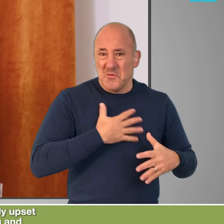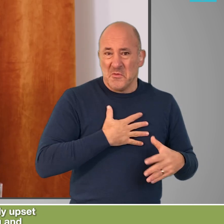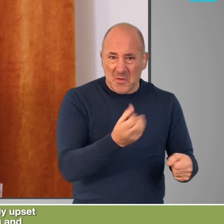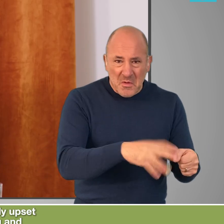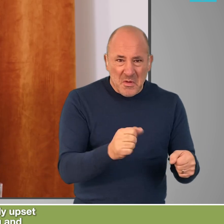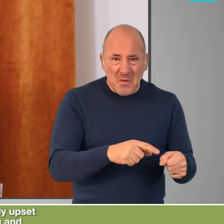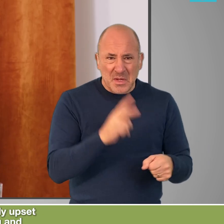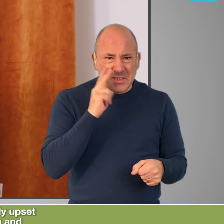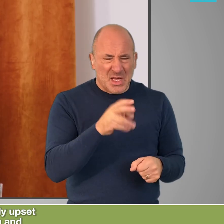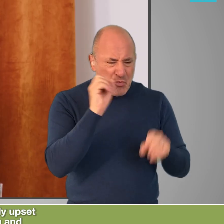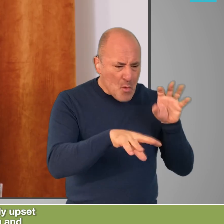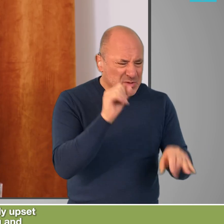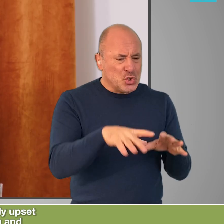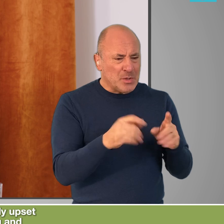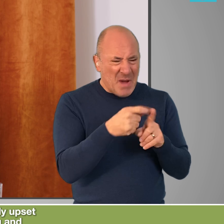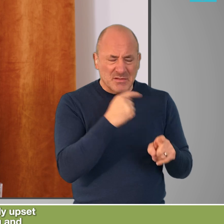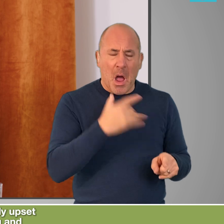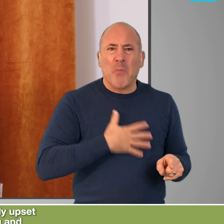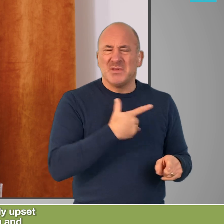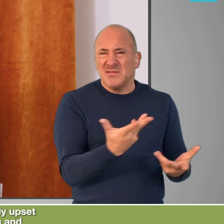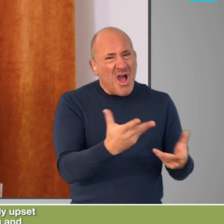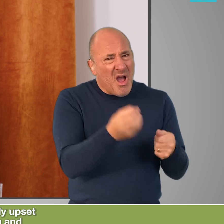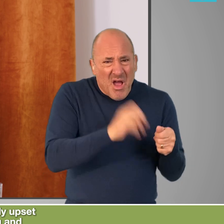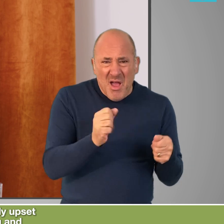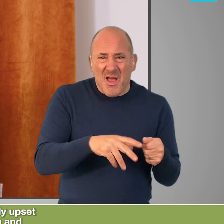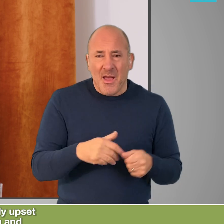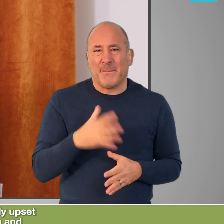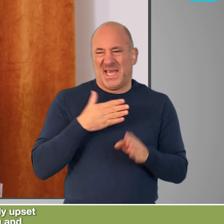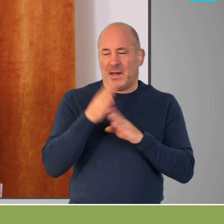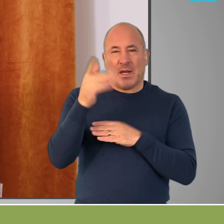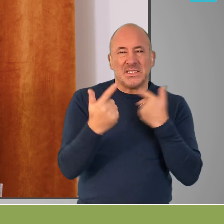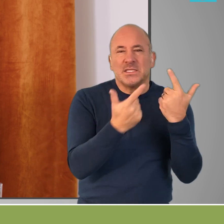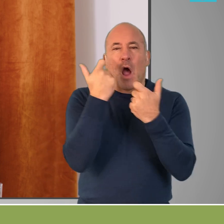And he gets really upset about littering and plastic.